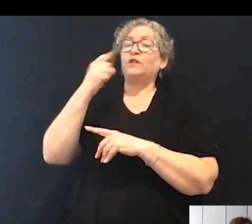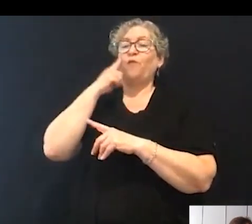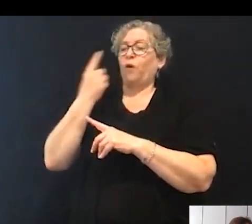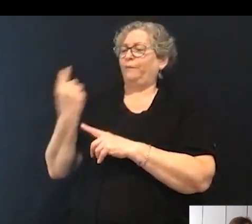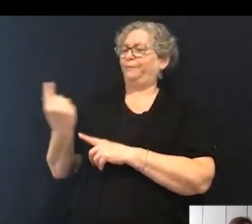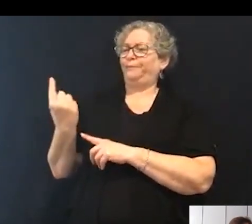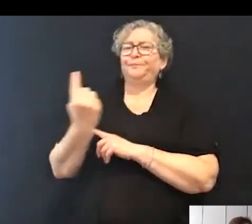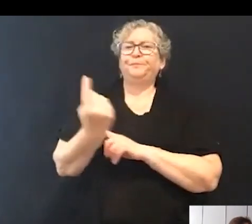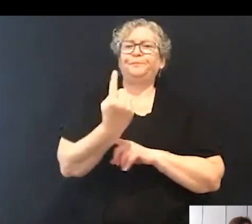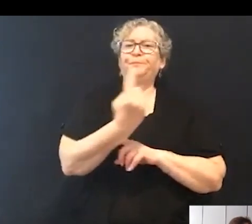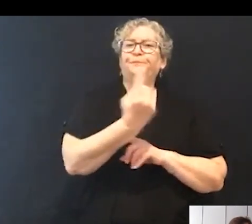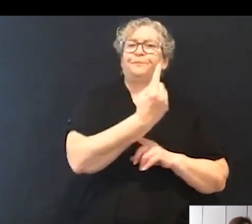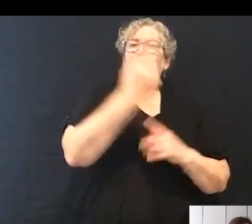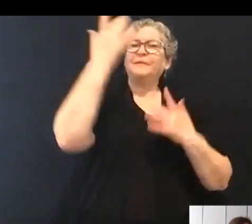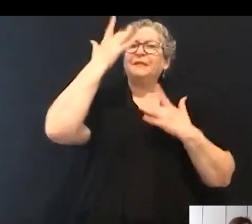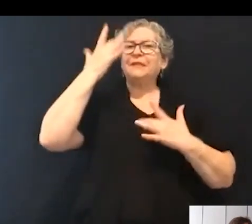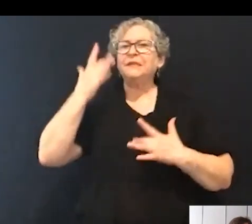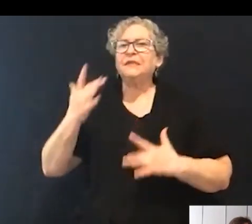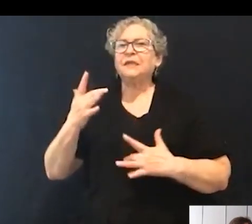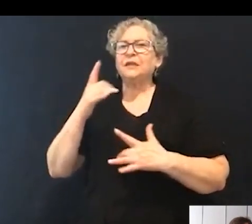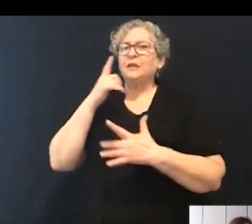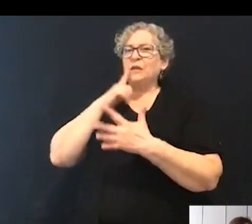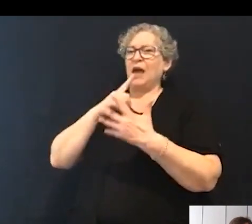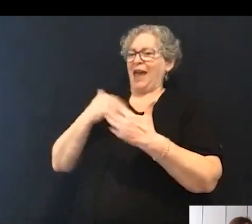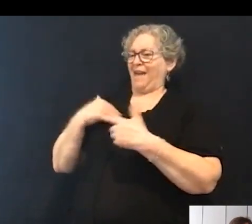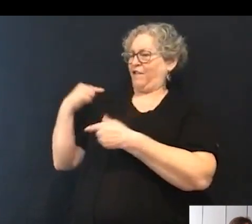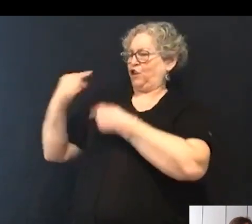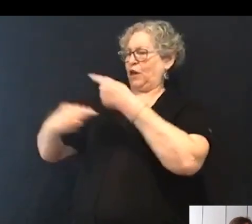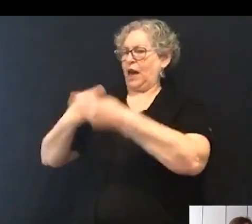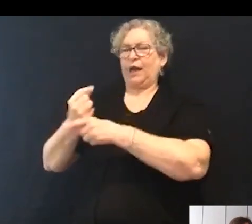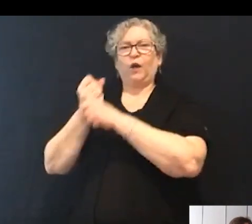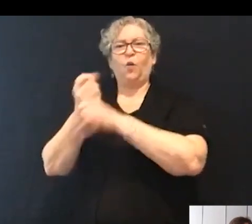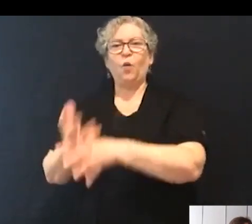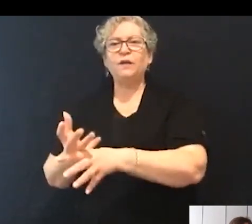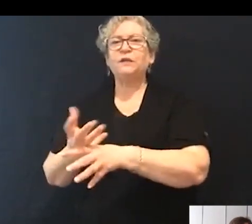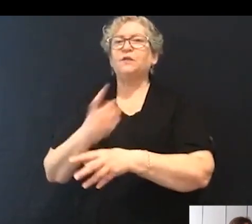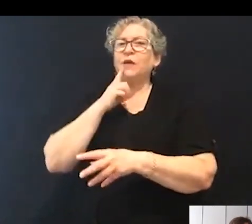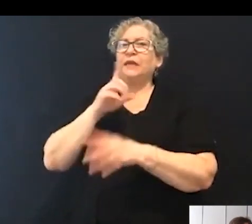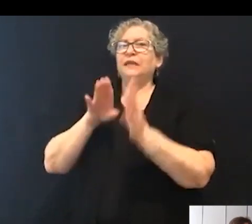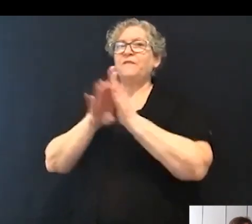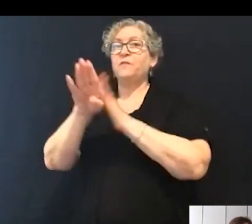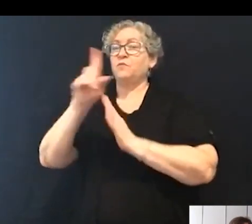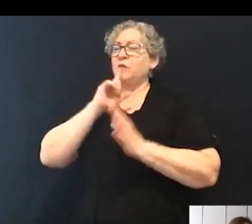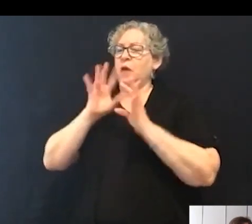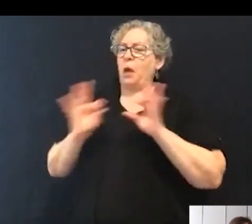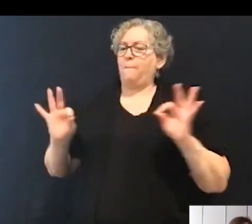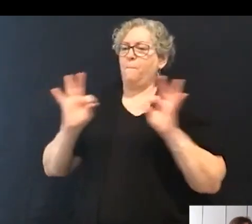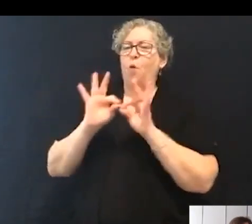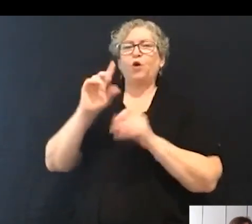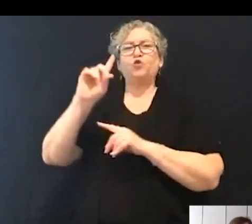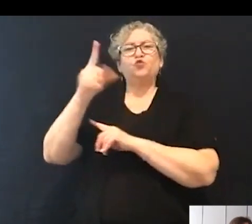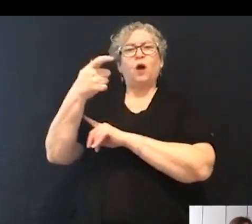with well understood genetic causality. So it is about developing meaningful drugs.